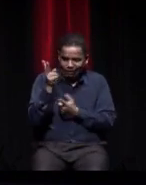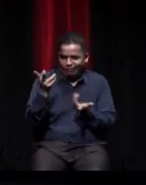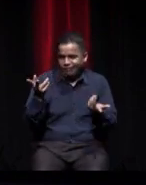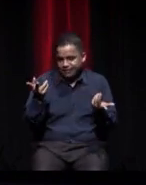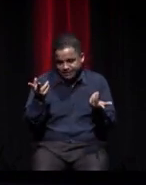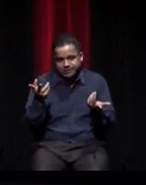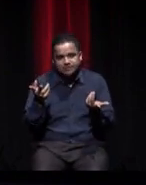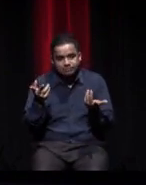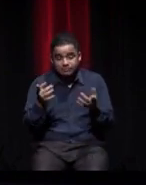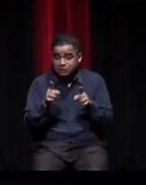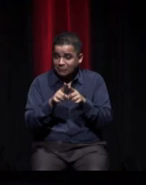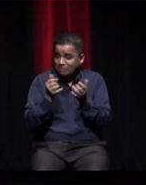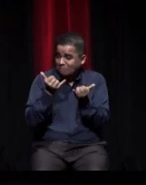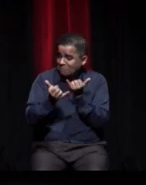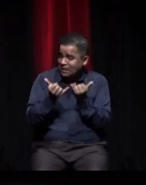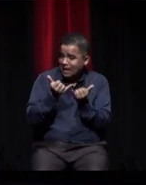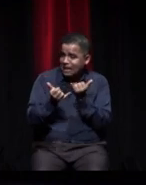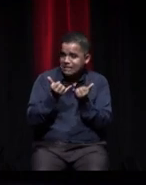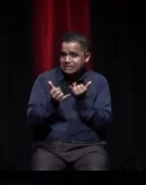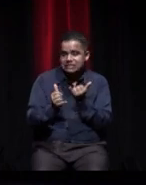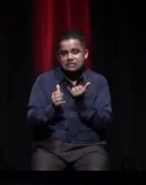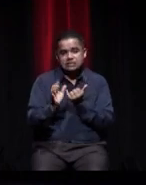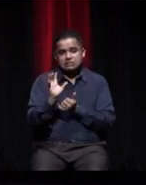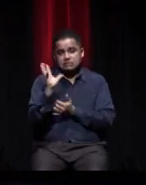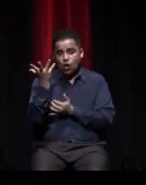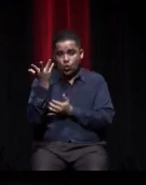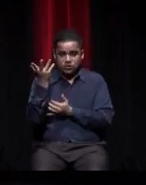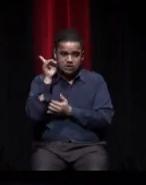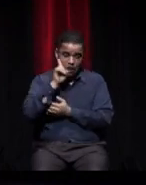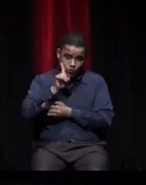and that looks like the one being drafted in the USA.